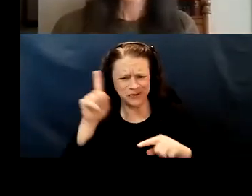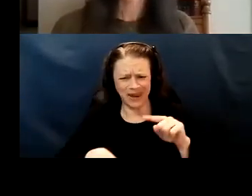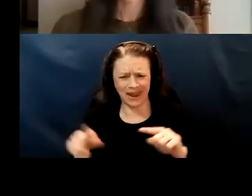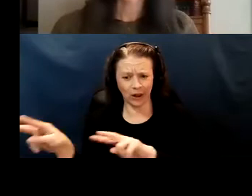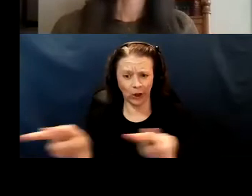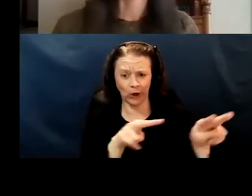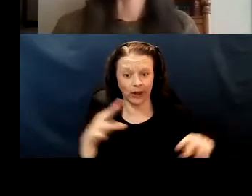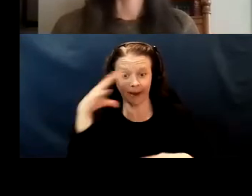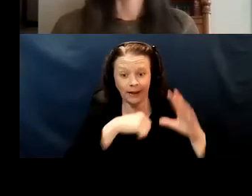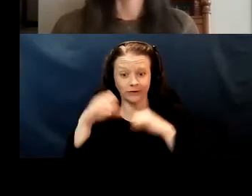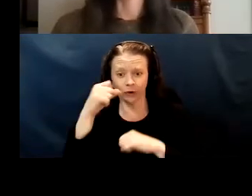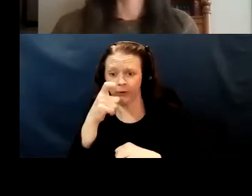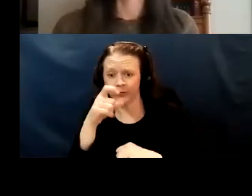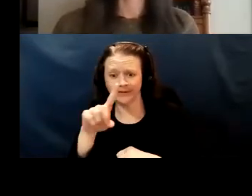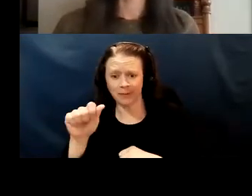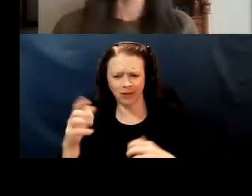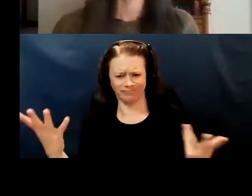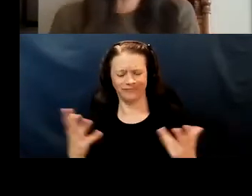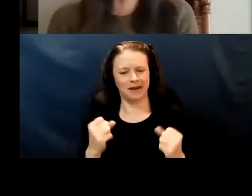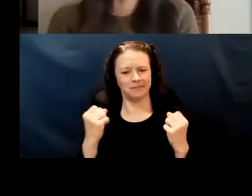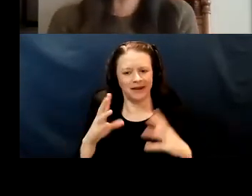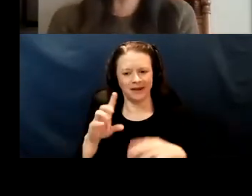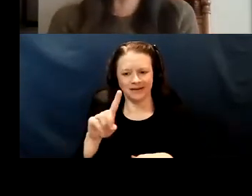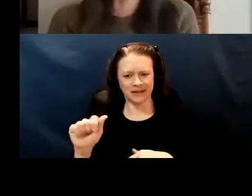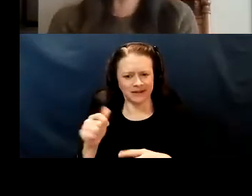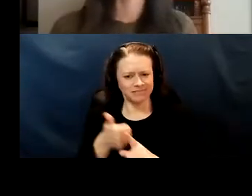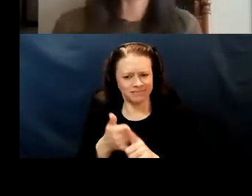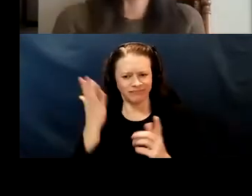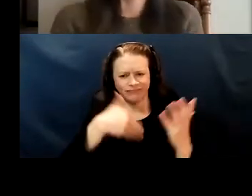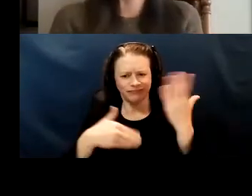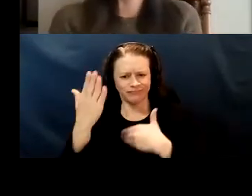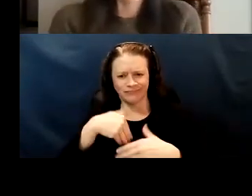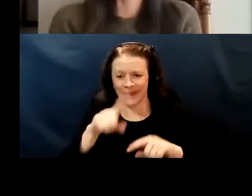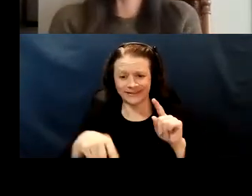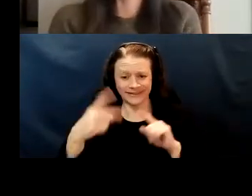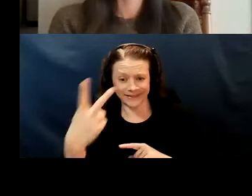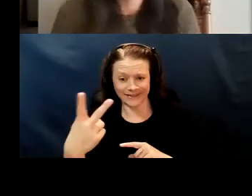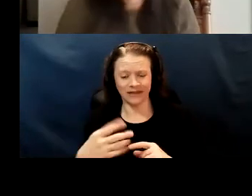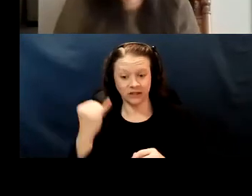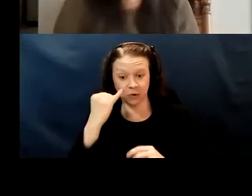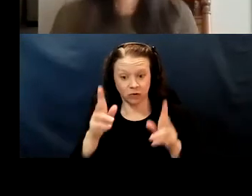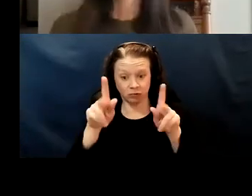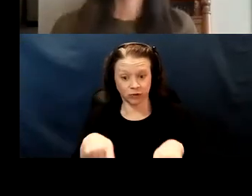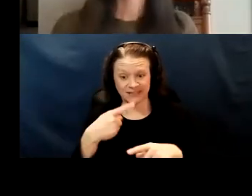disabilities are invisible. So we really have to take people at their word, if they're saying that they have a disability, there's